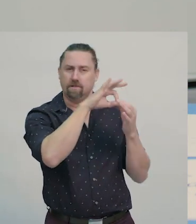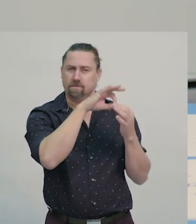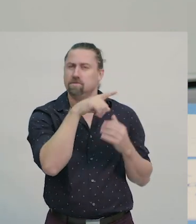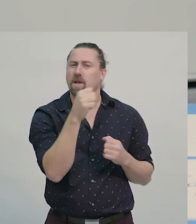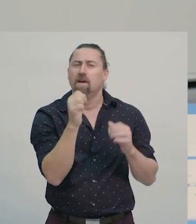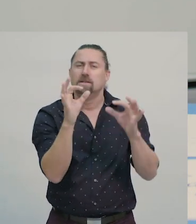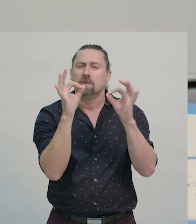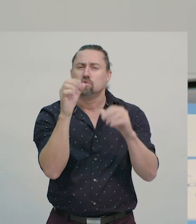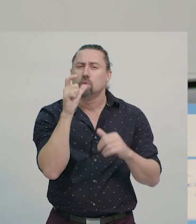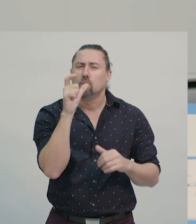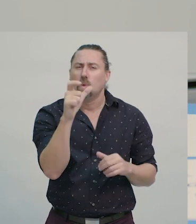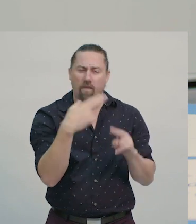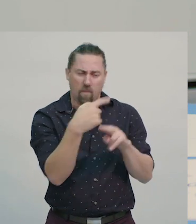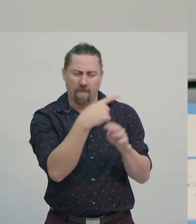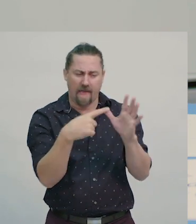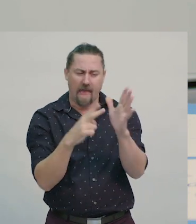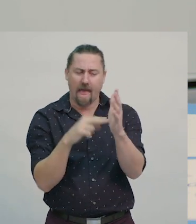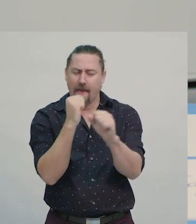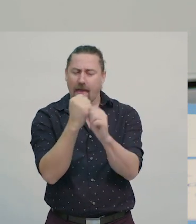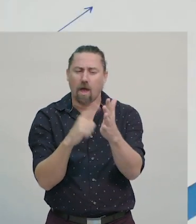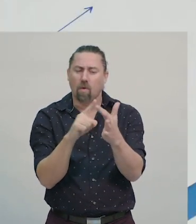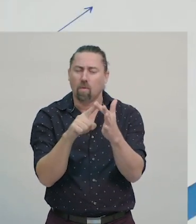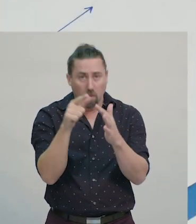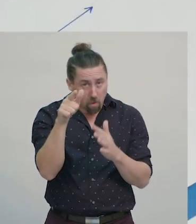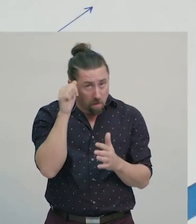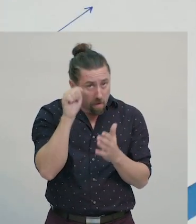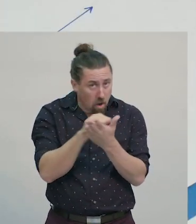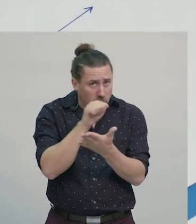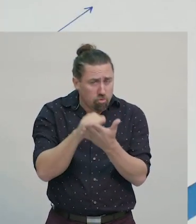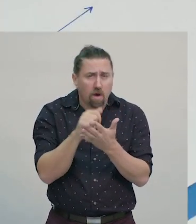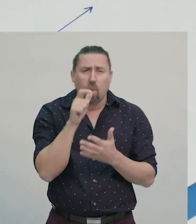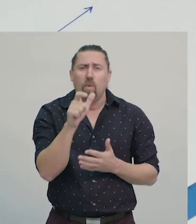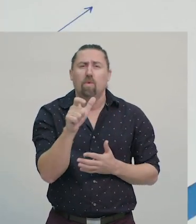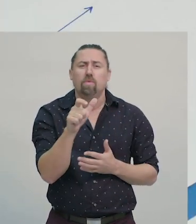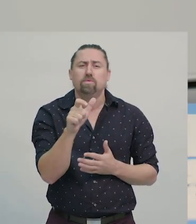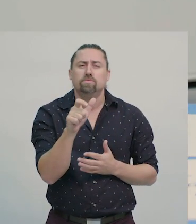Do you remember the word to describe angles that are adjacent, and on a straight line?